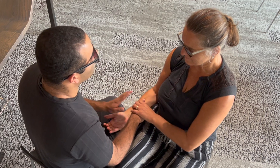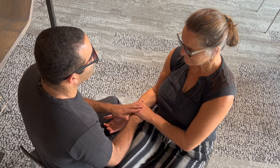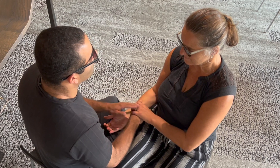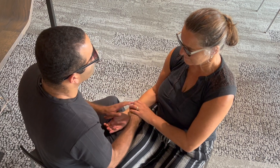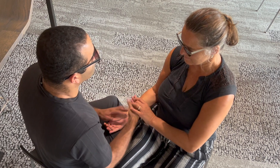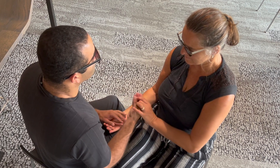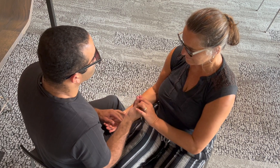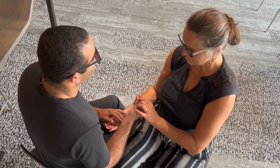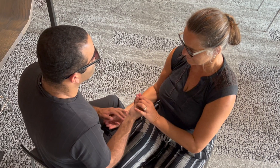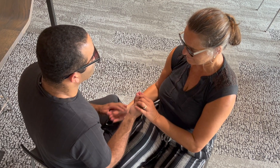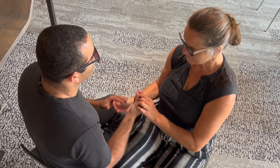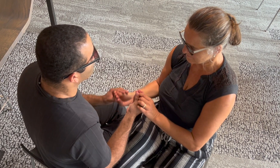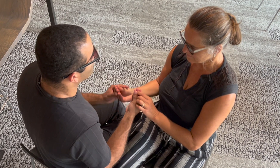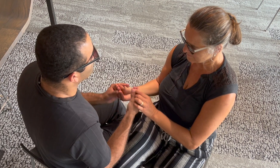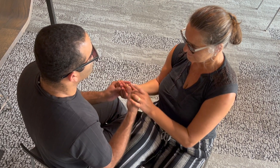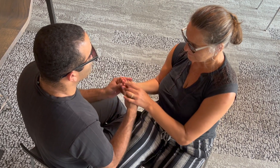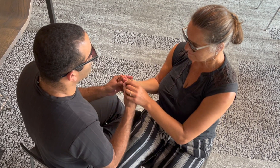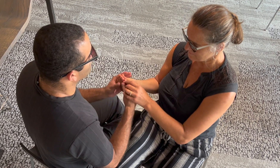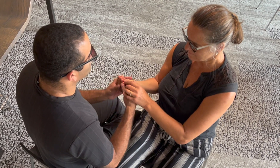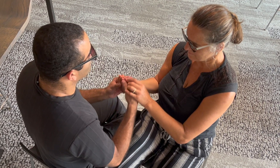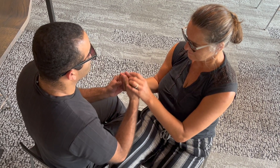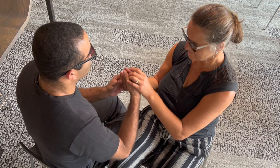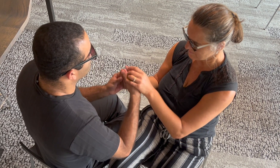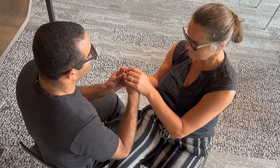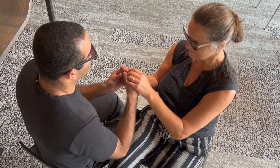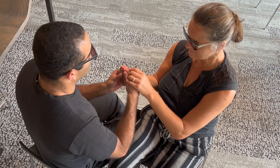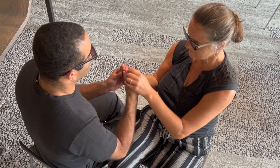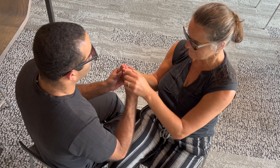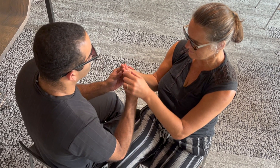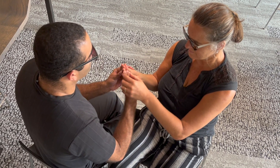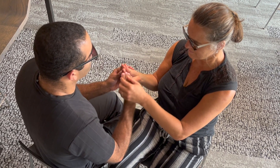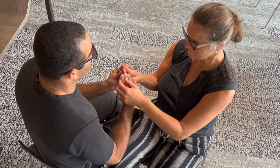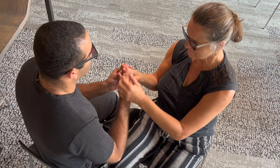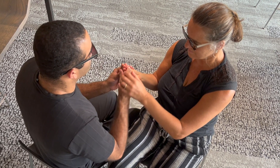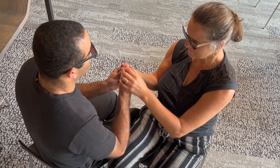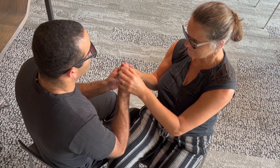Finally, I grab an onion. I cut about a quarter of it off